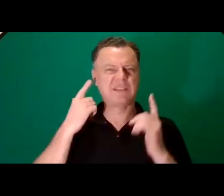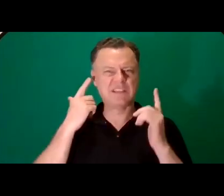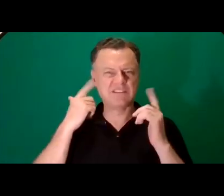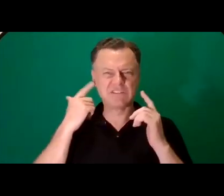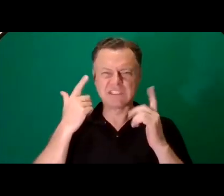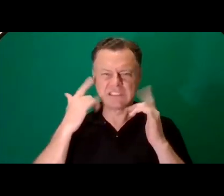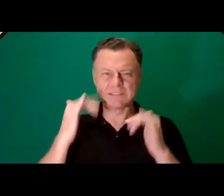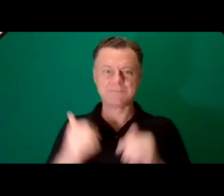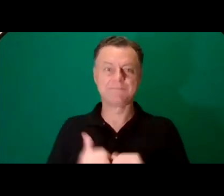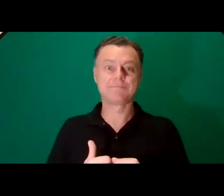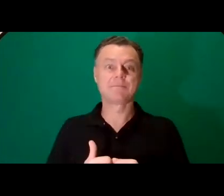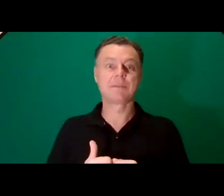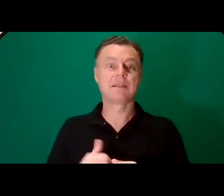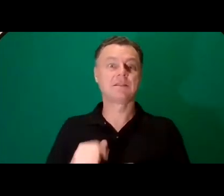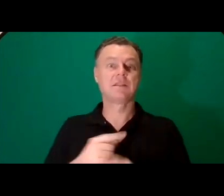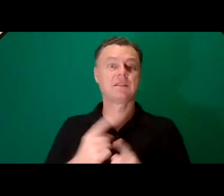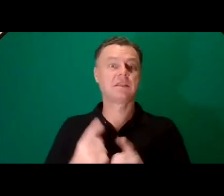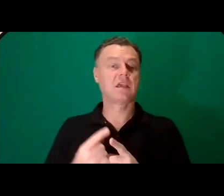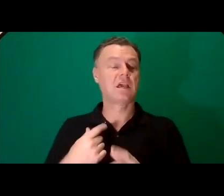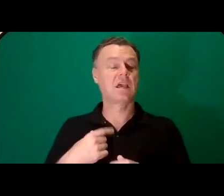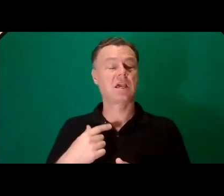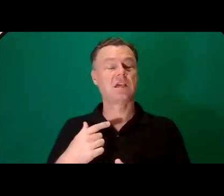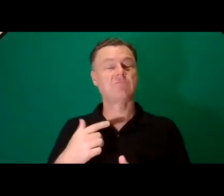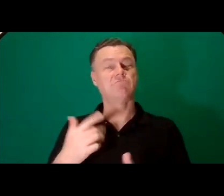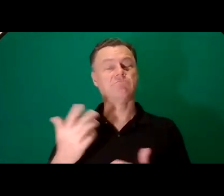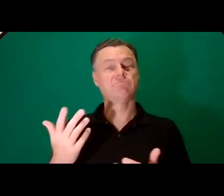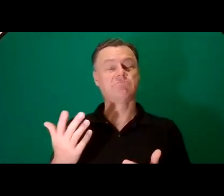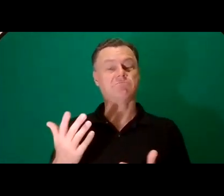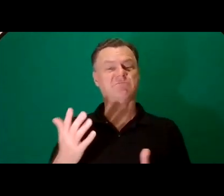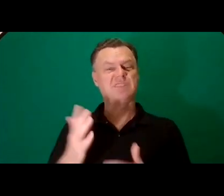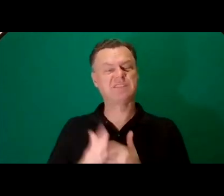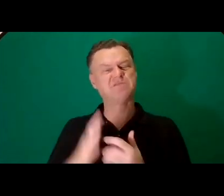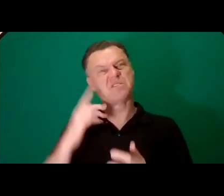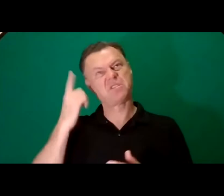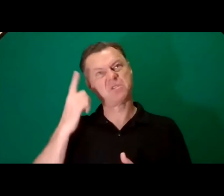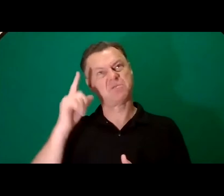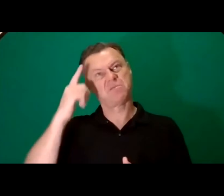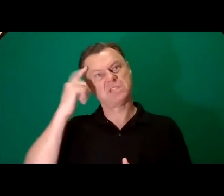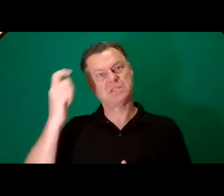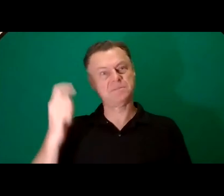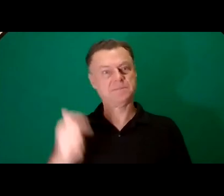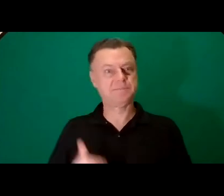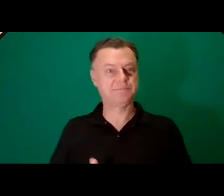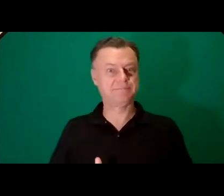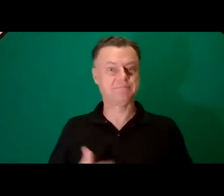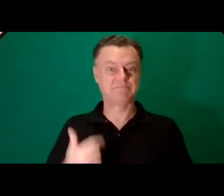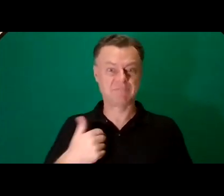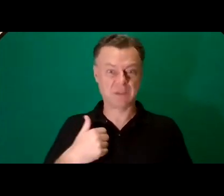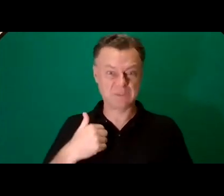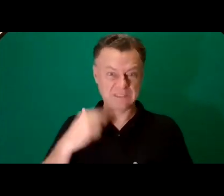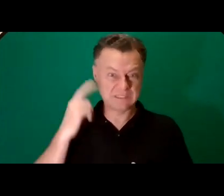It wasn't something that I had ever kind of considered - this idea that I was deaf